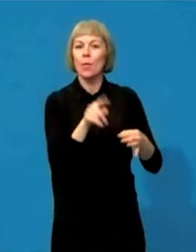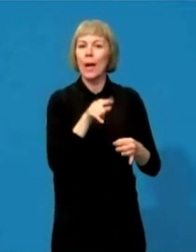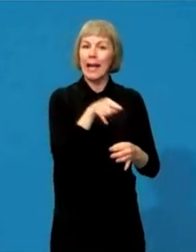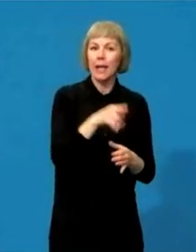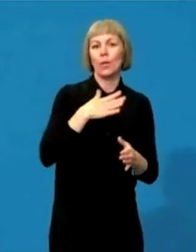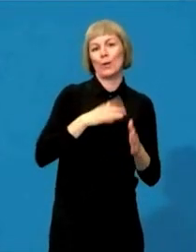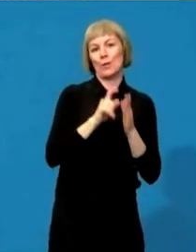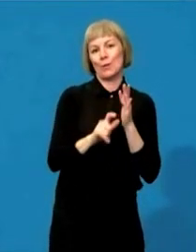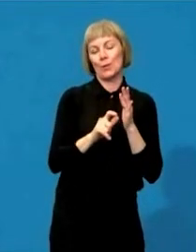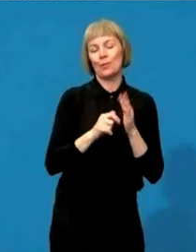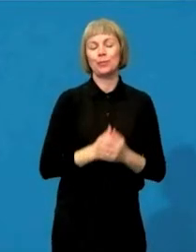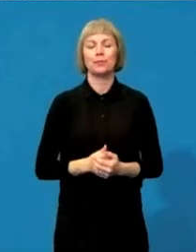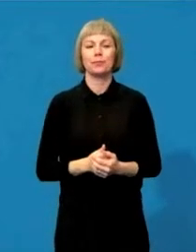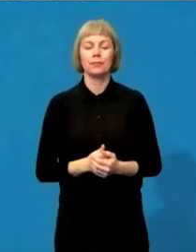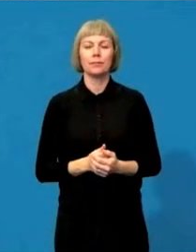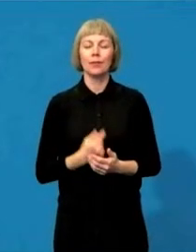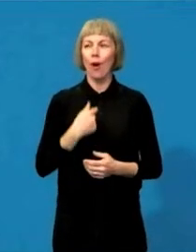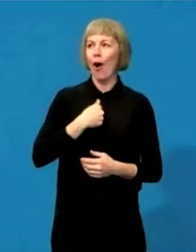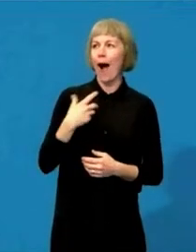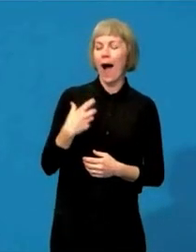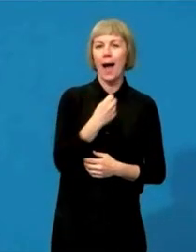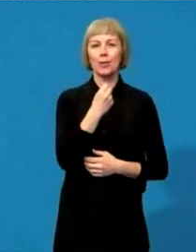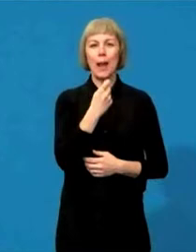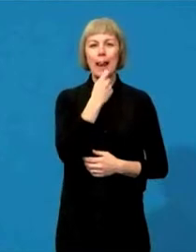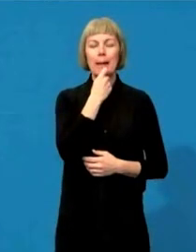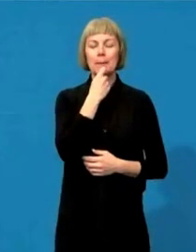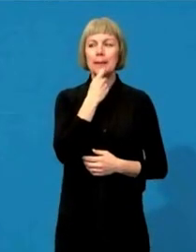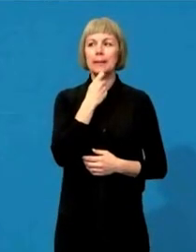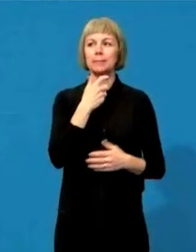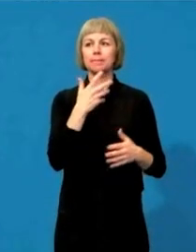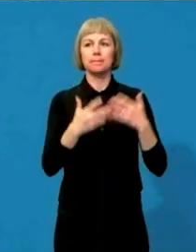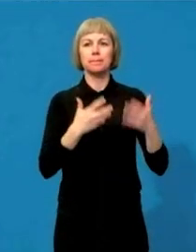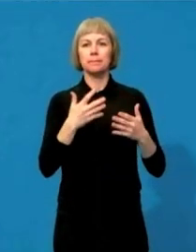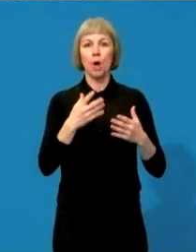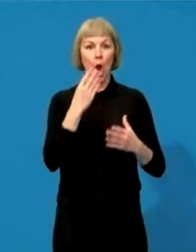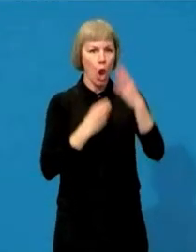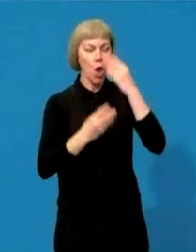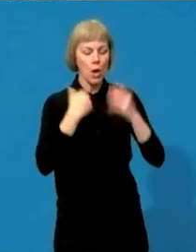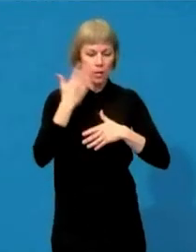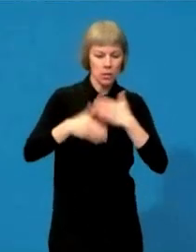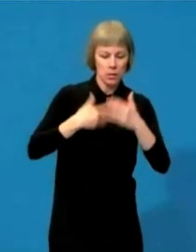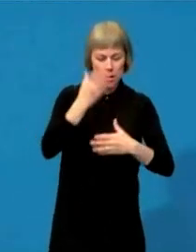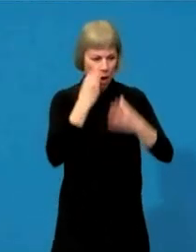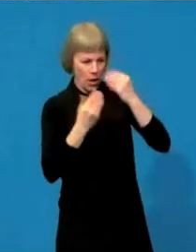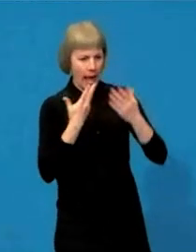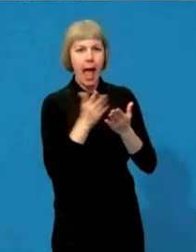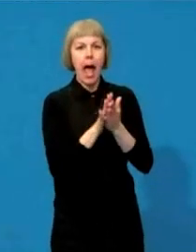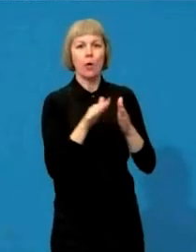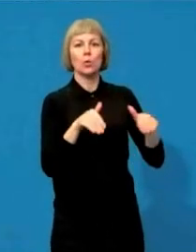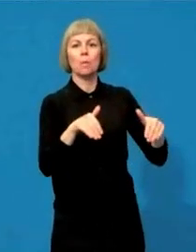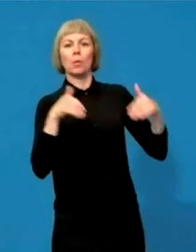So I sort of had to learn as I went along about how to do that, and it sort of, over